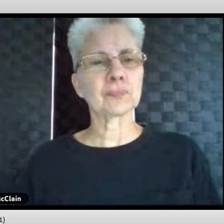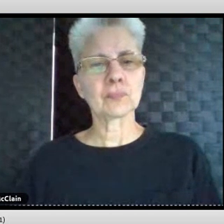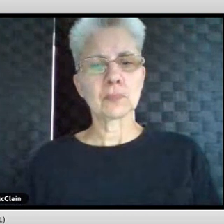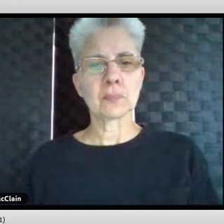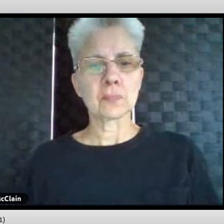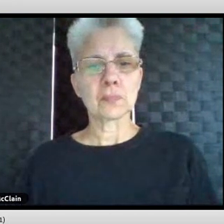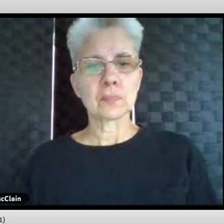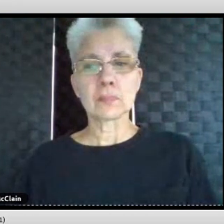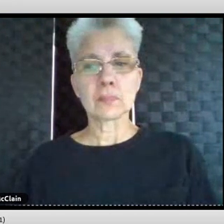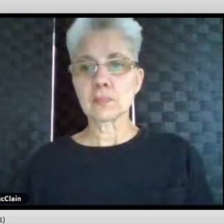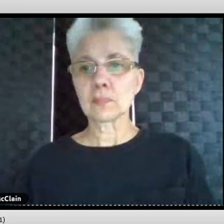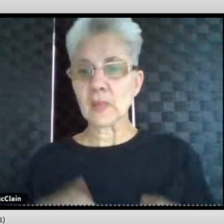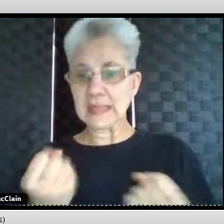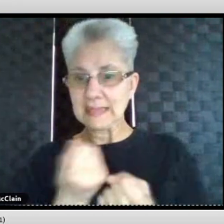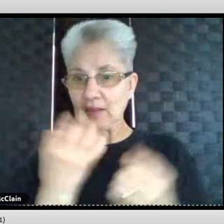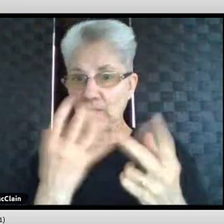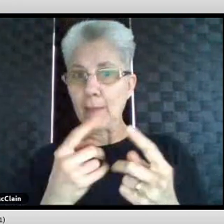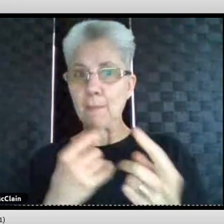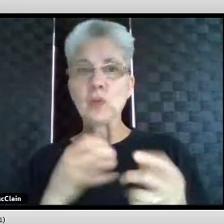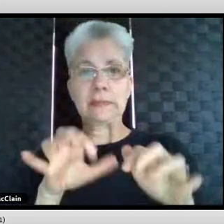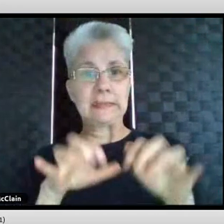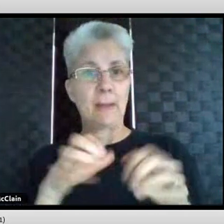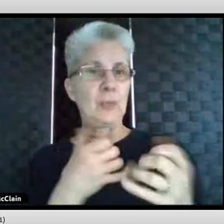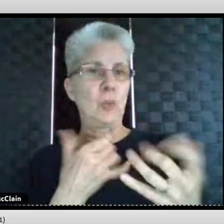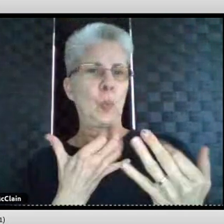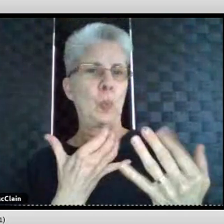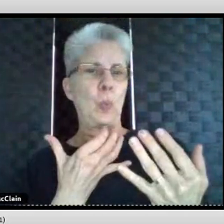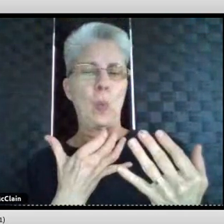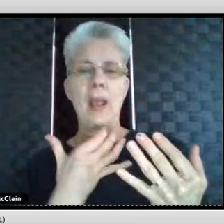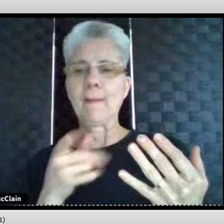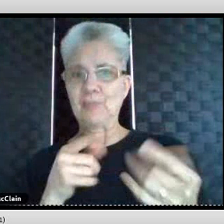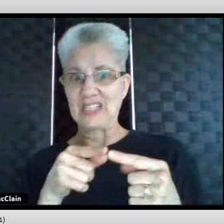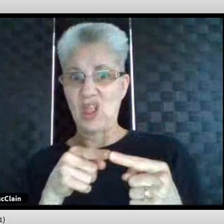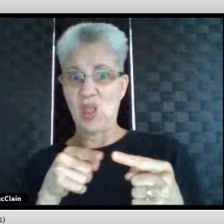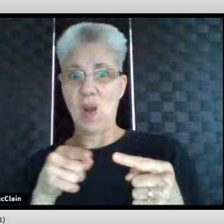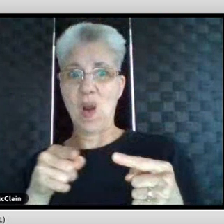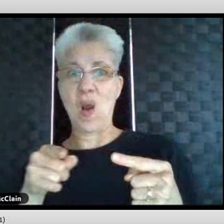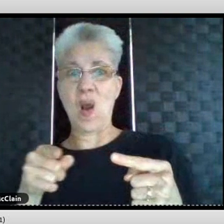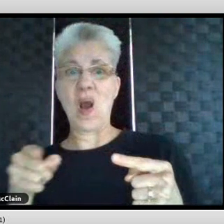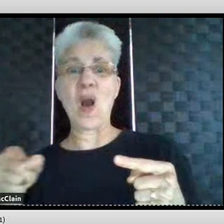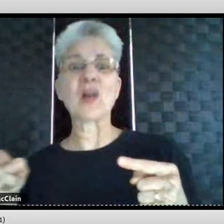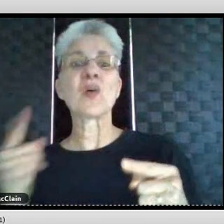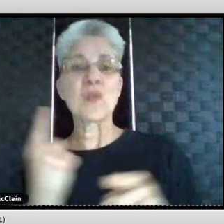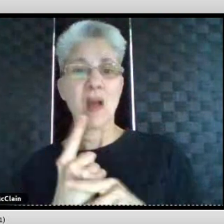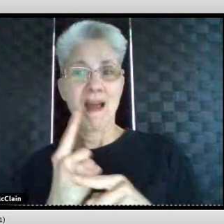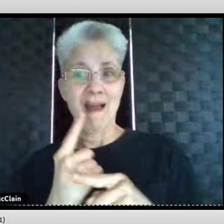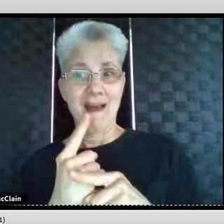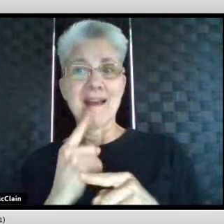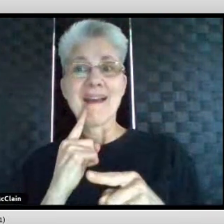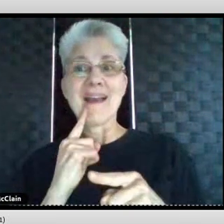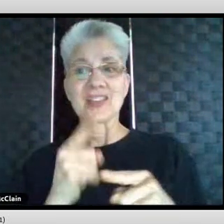I see several of you typing, so I'm gonna hold on a moment. It's long, exactly, and Glen said -- Josalina said, "It's long."